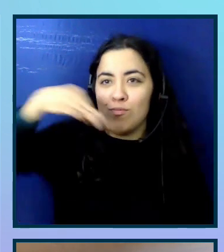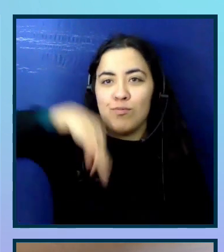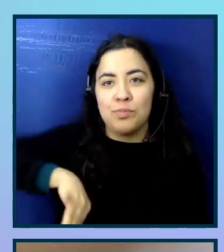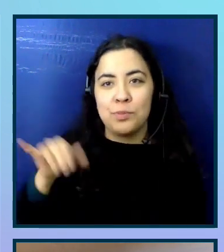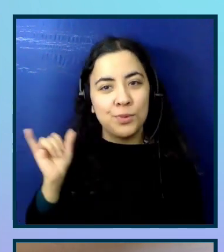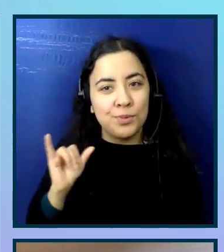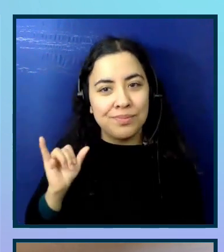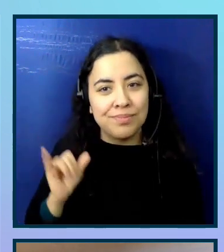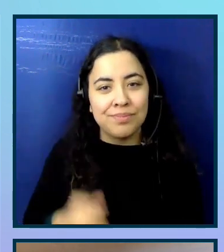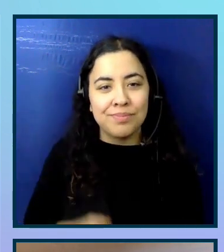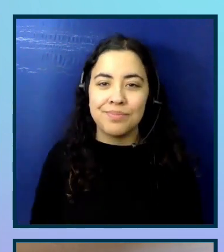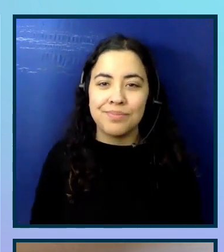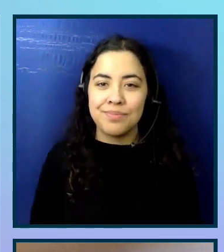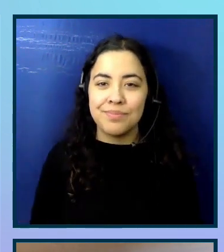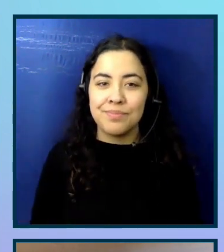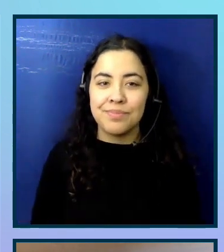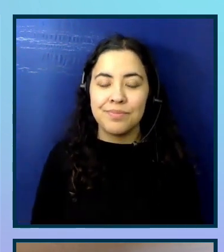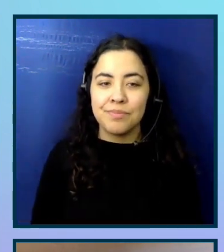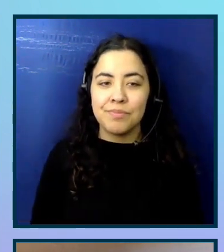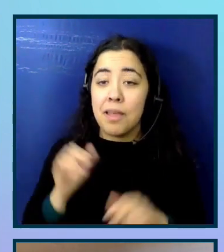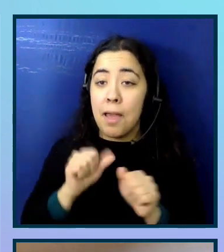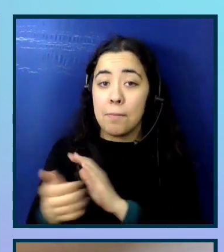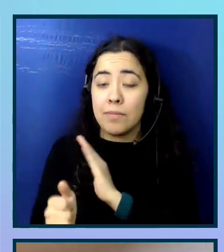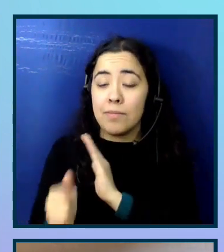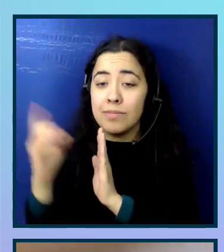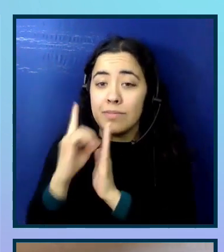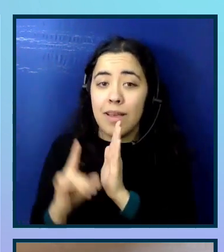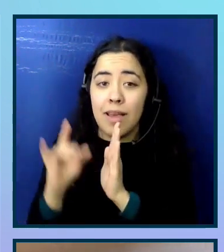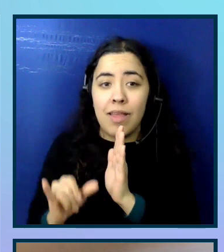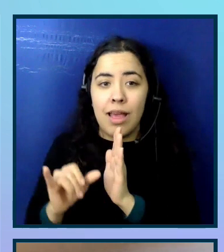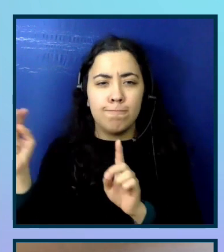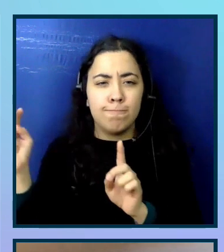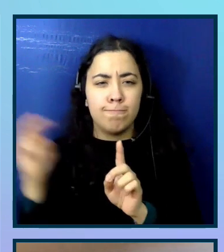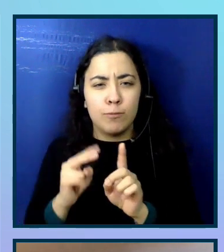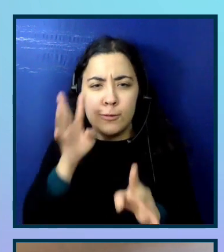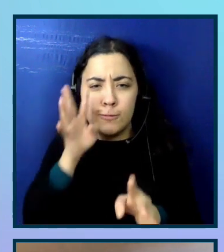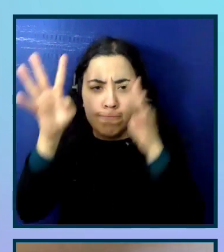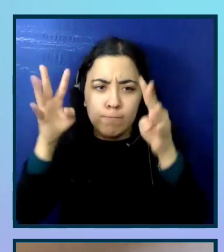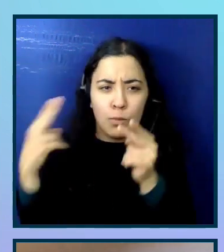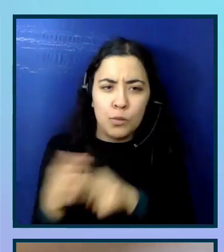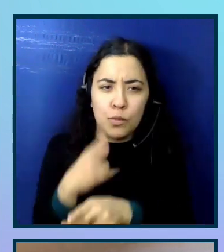Abilities Design is a framework to generate ideas using the principles and methods